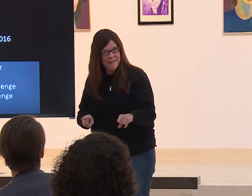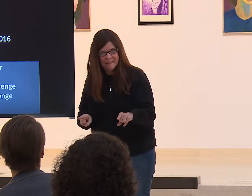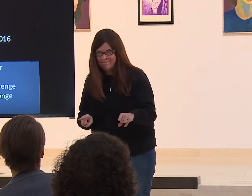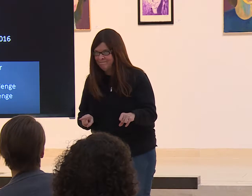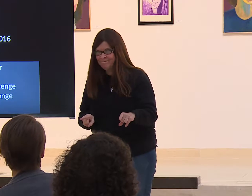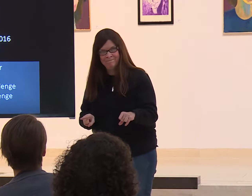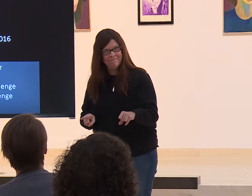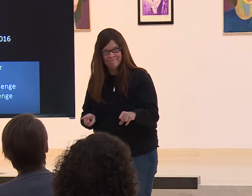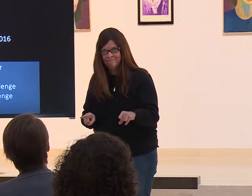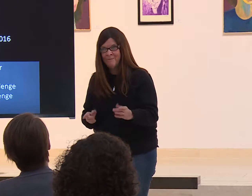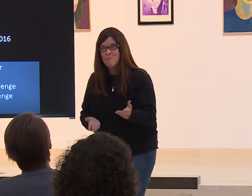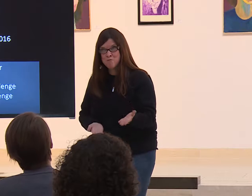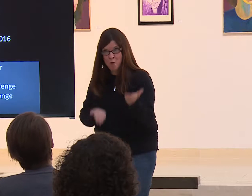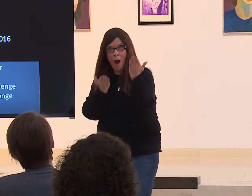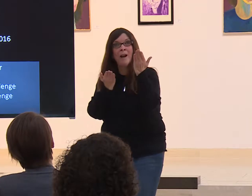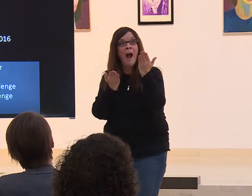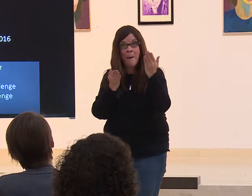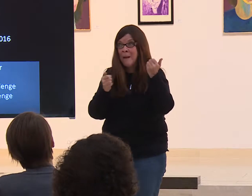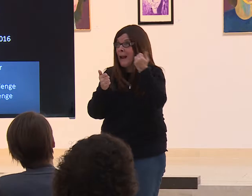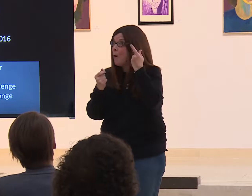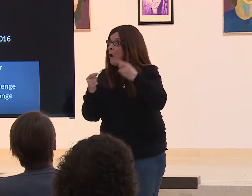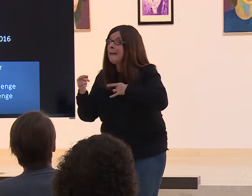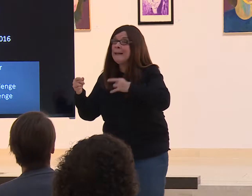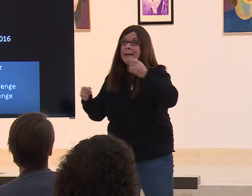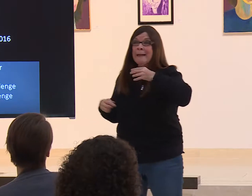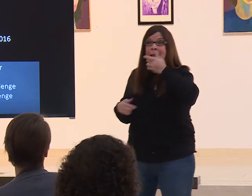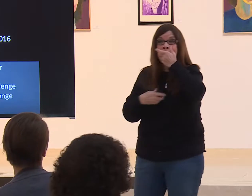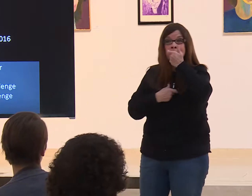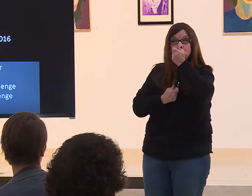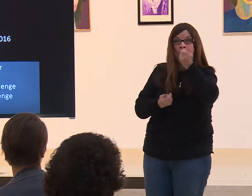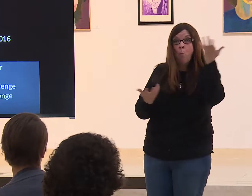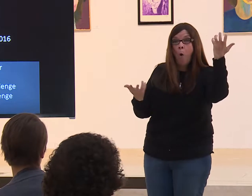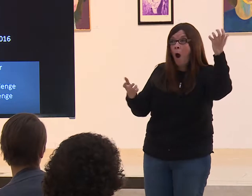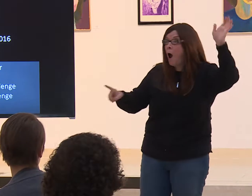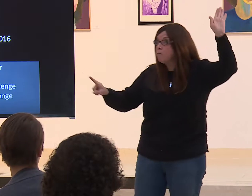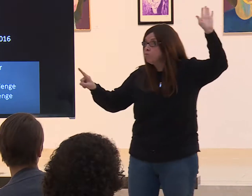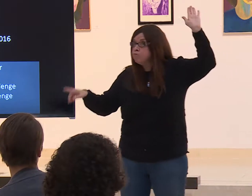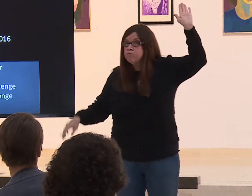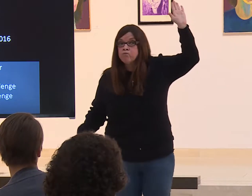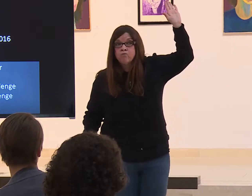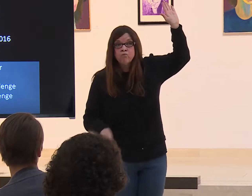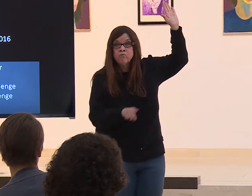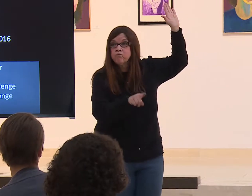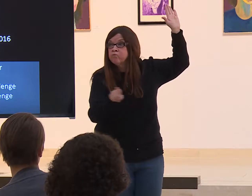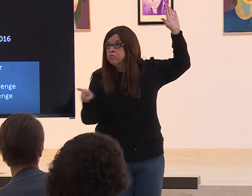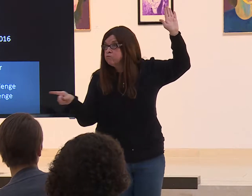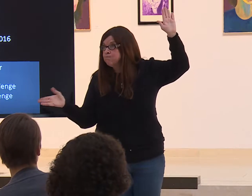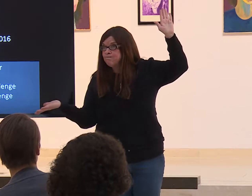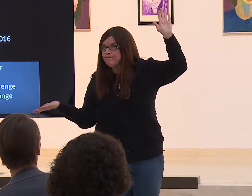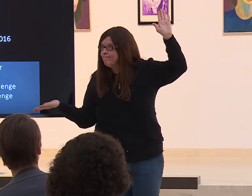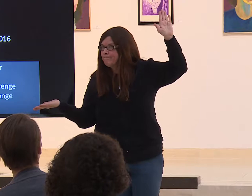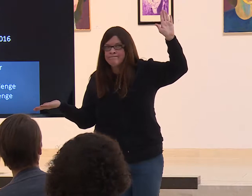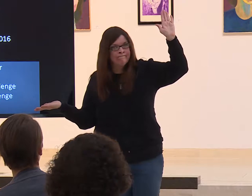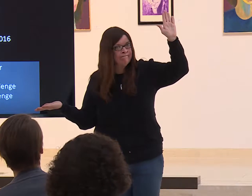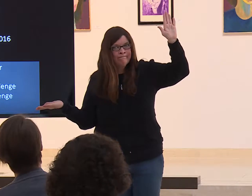The Inauguration Day Challenge didn't happen. We brought it up, we asked if there was any community interest,